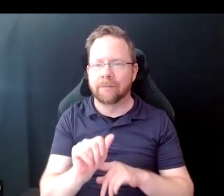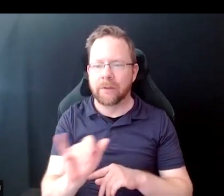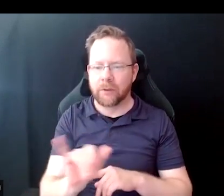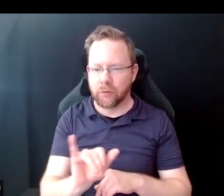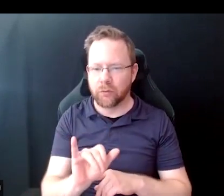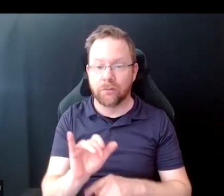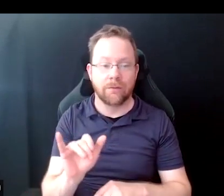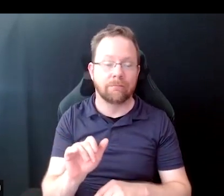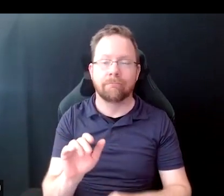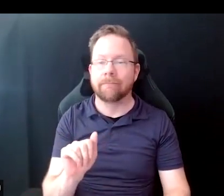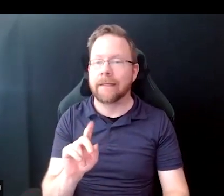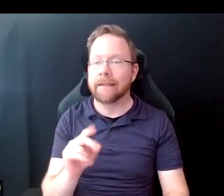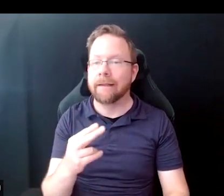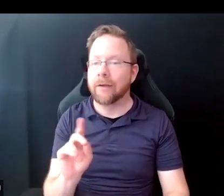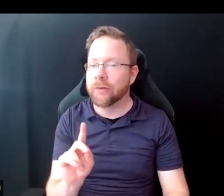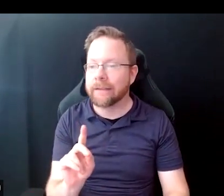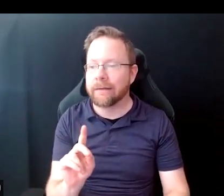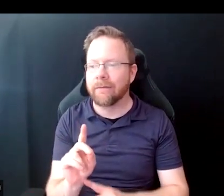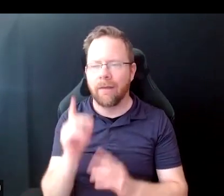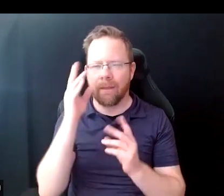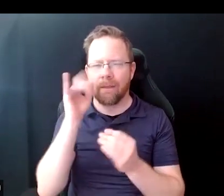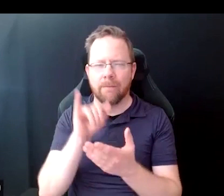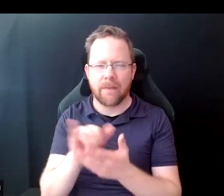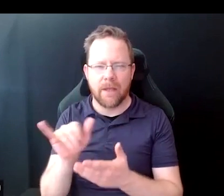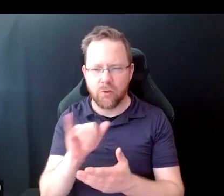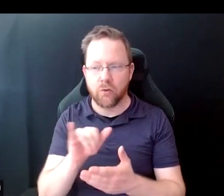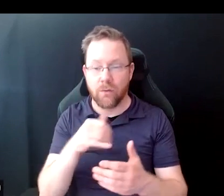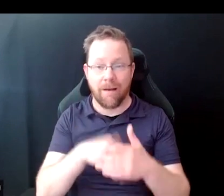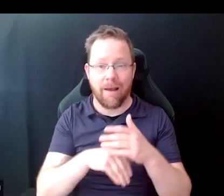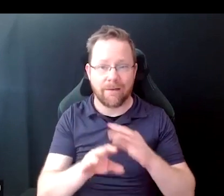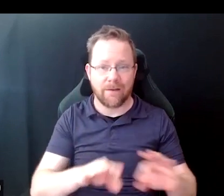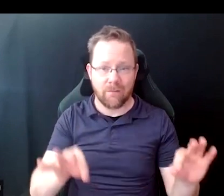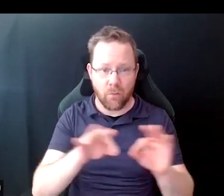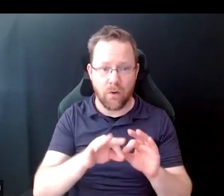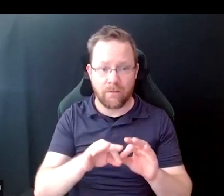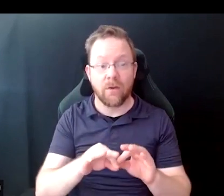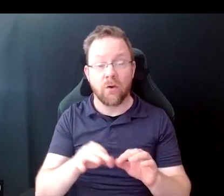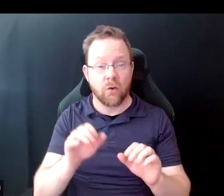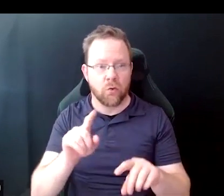like ADHD when we're talking about access here, even though you can't see that in that picture, it was there,